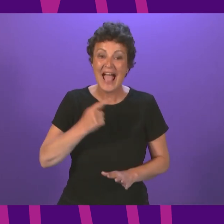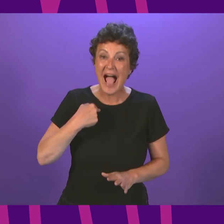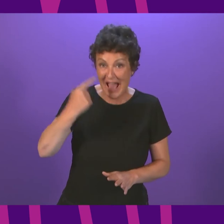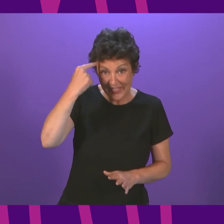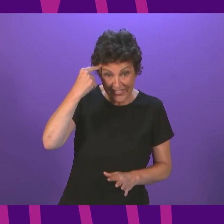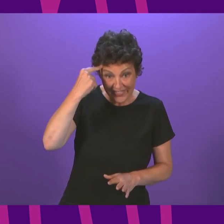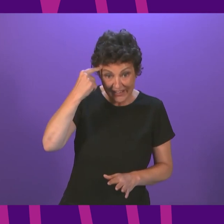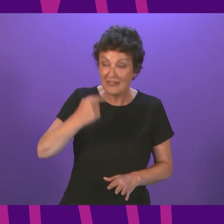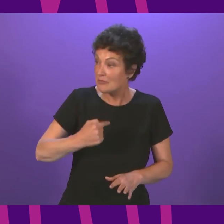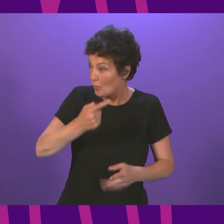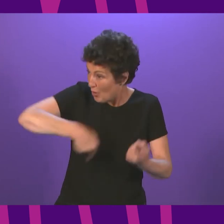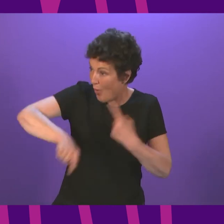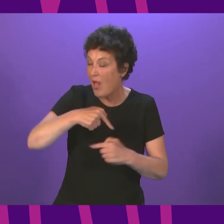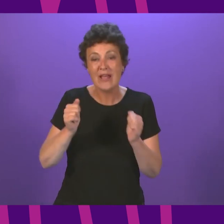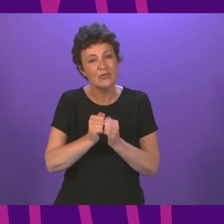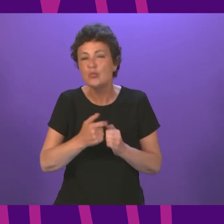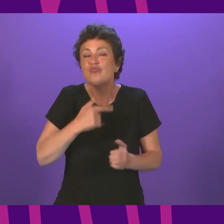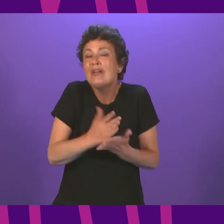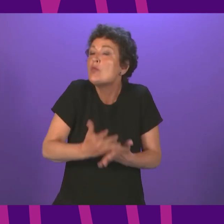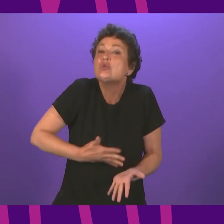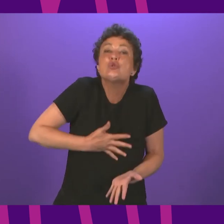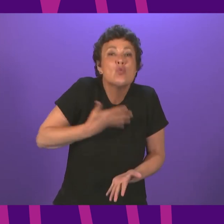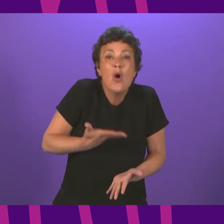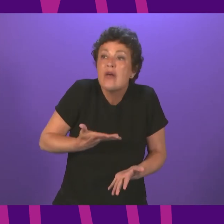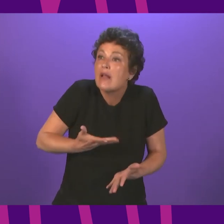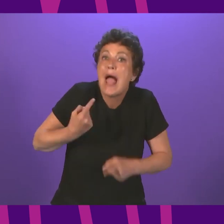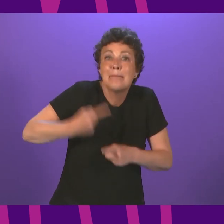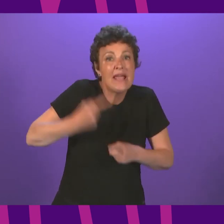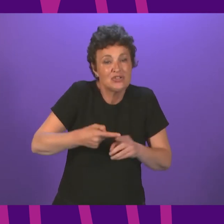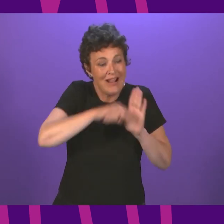The Scottish Government is a minority Government but, by railroading the bill through Parliament,